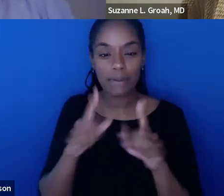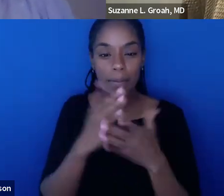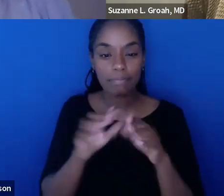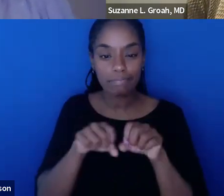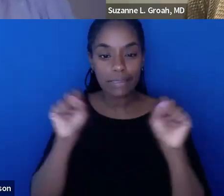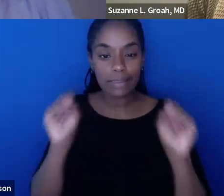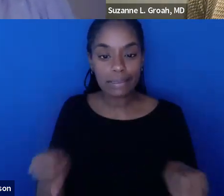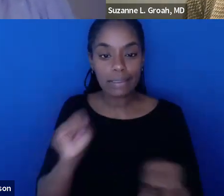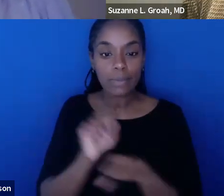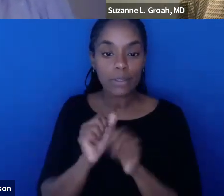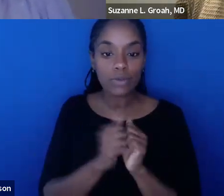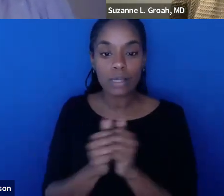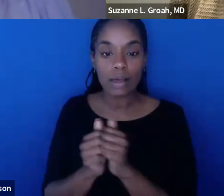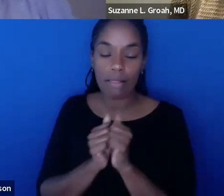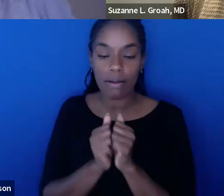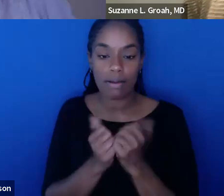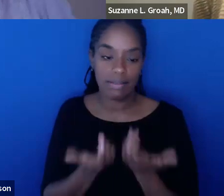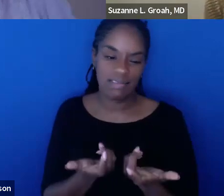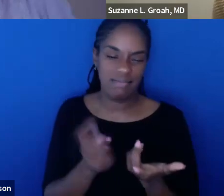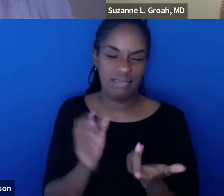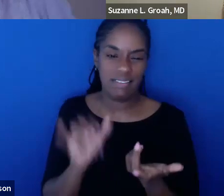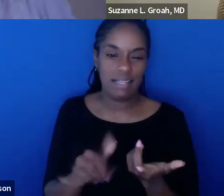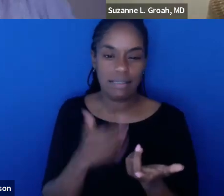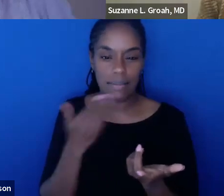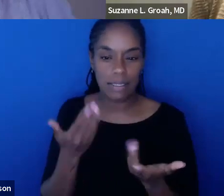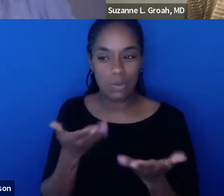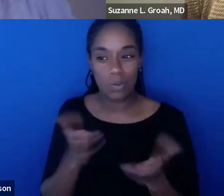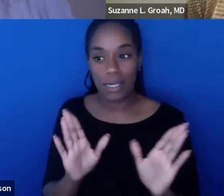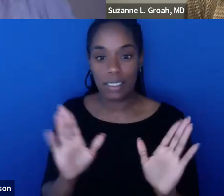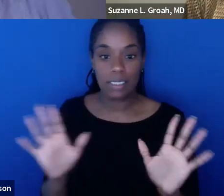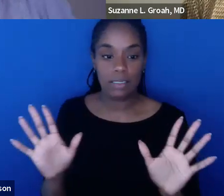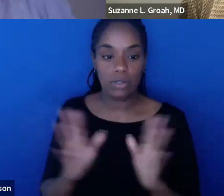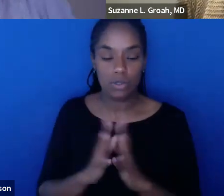but that's really the way to kind of very objectively diagnose it.